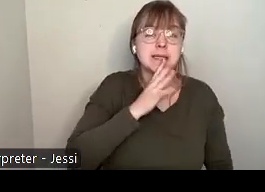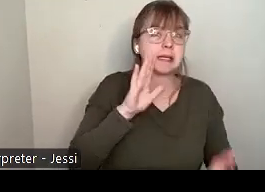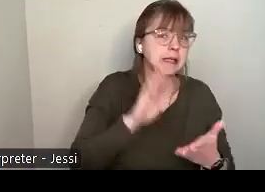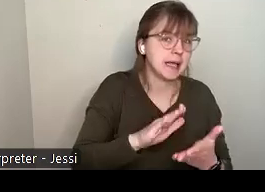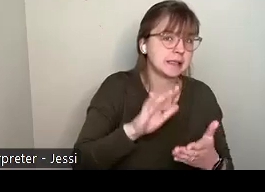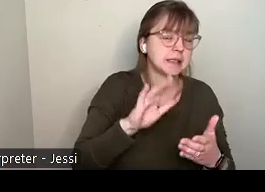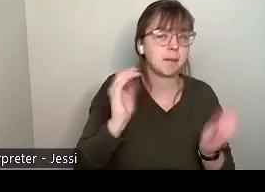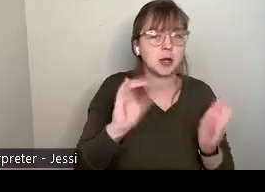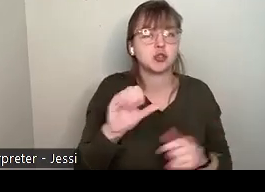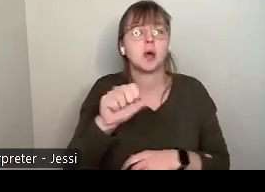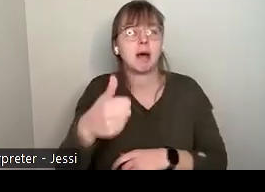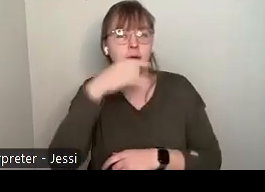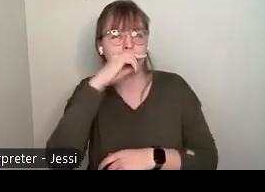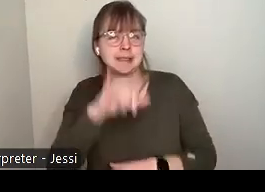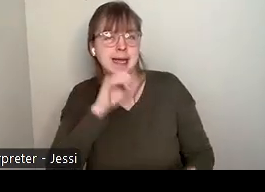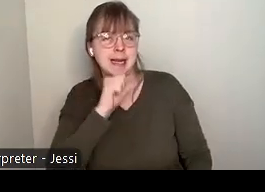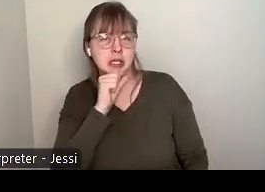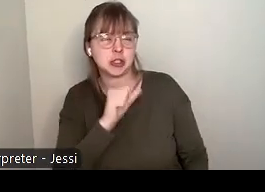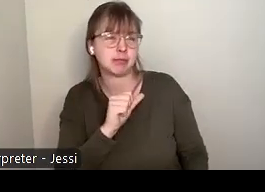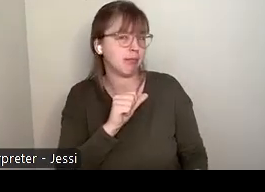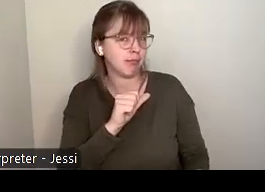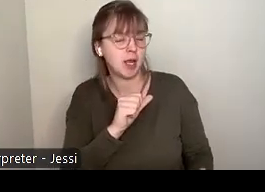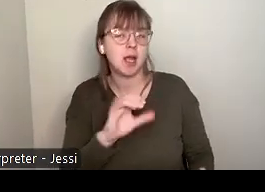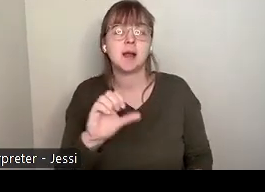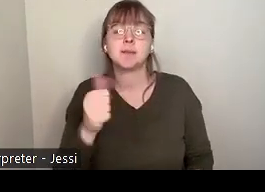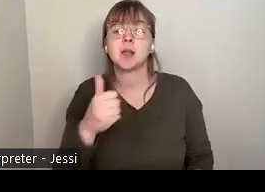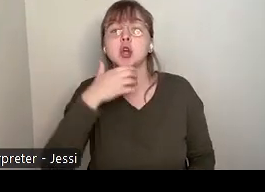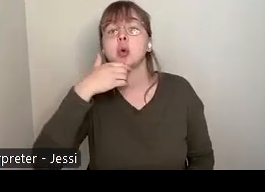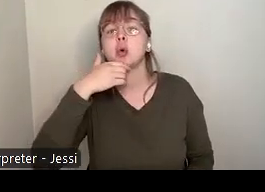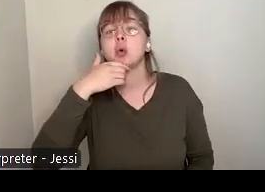children in the classroom um had been engaging in some biting when the child first moved into